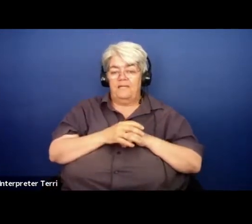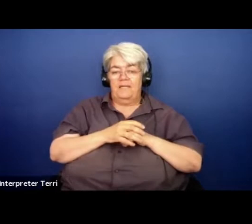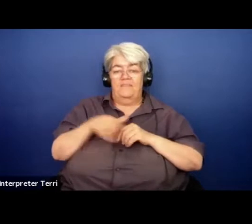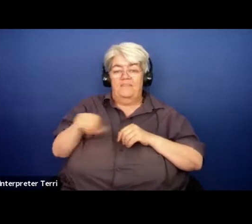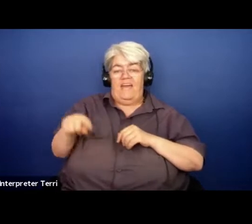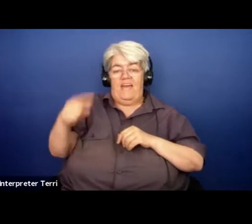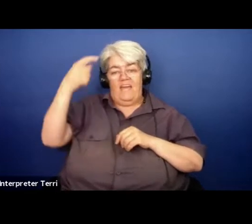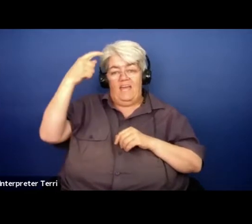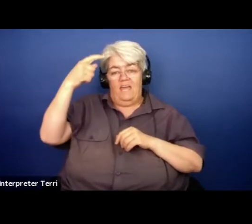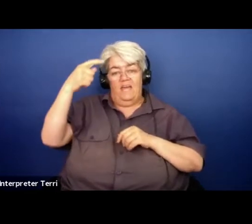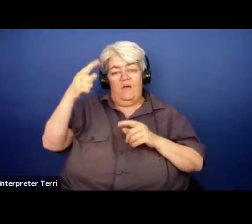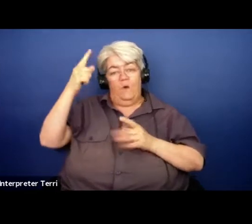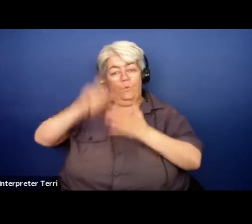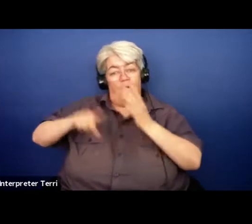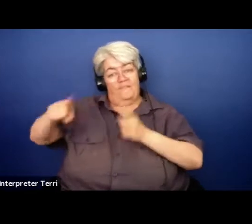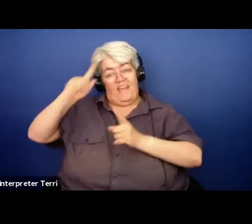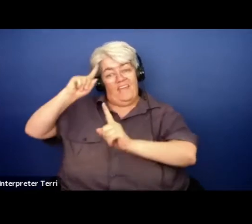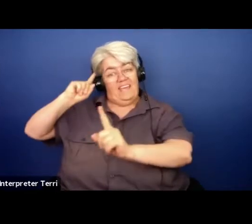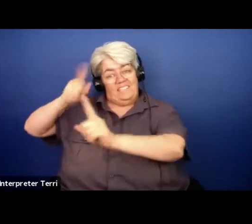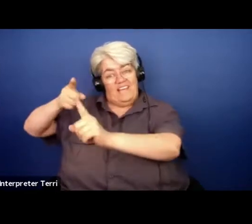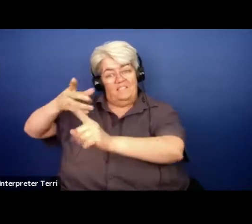between intent and behavior. It